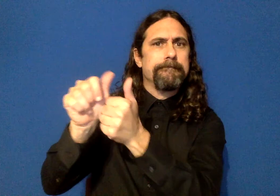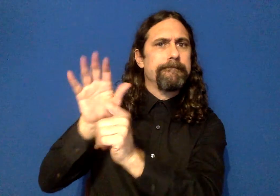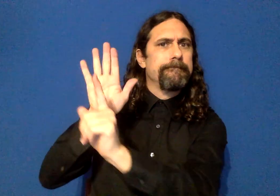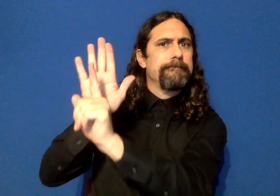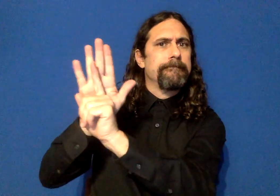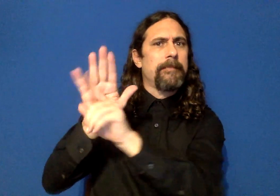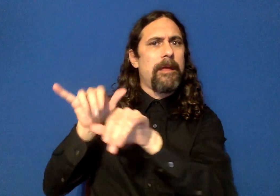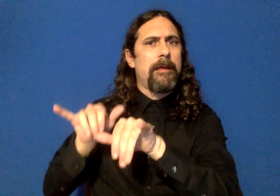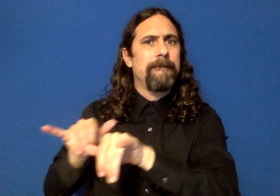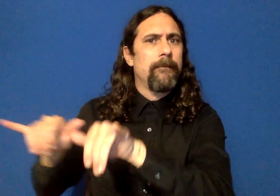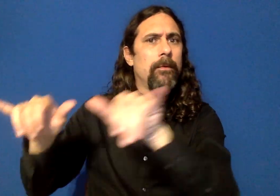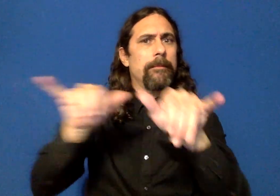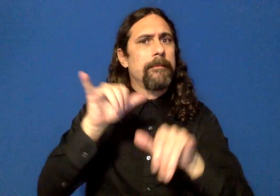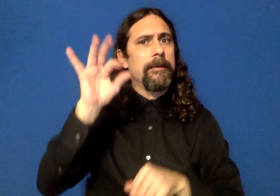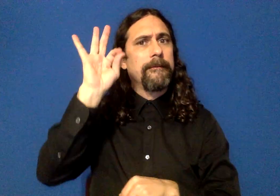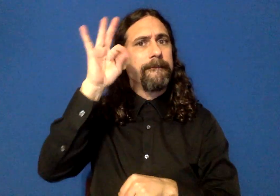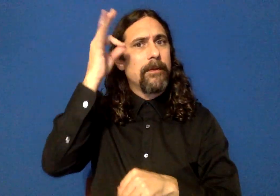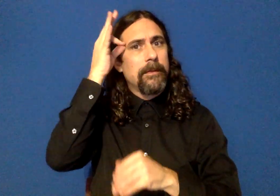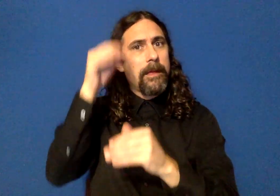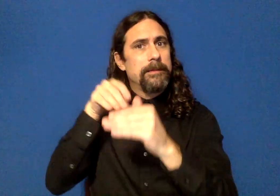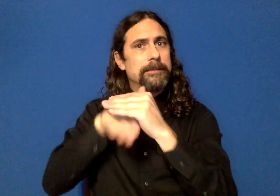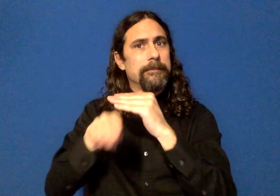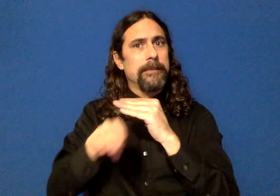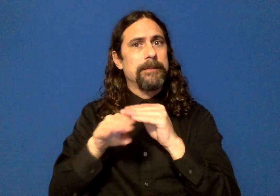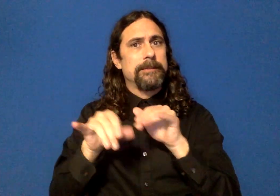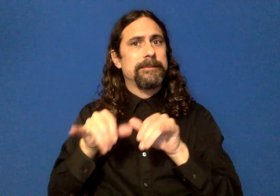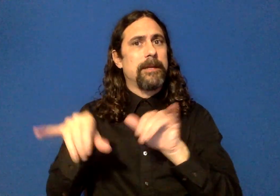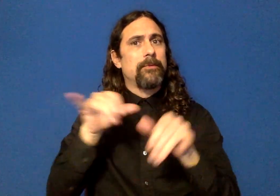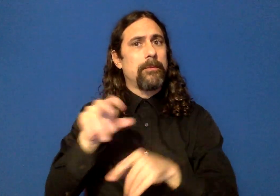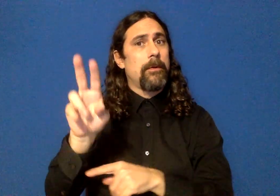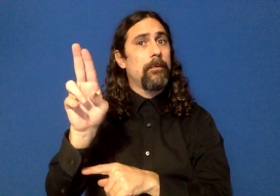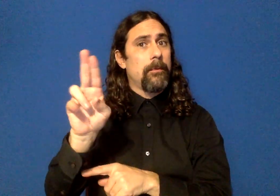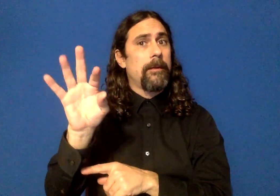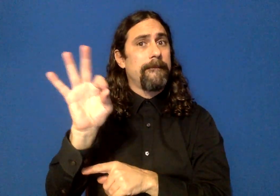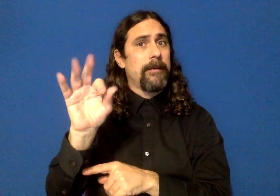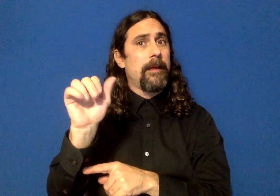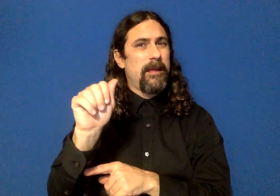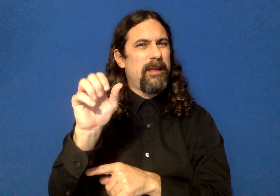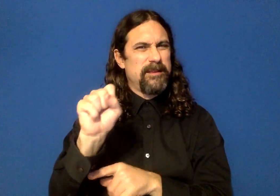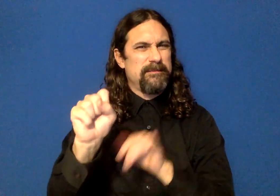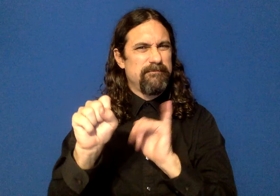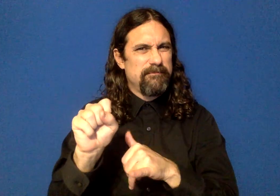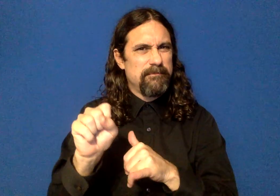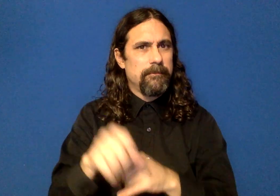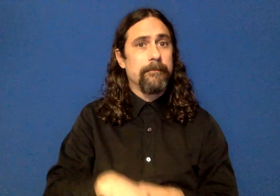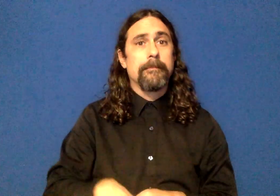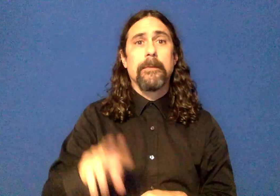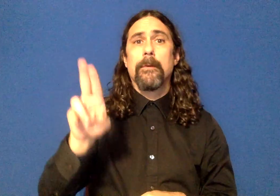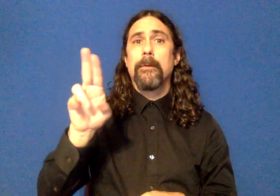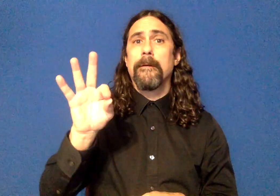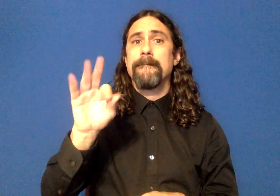UFAS design features in a set-aside unit will depend on the reasonable accommodation